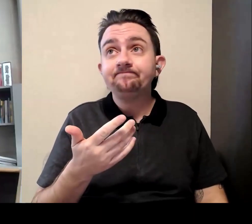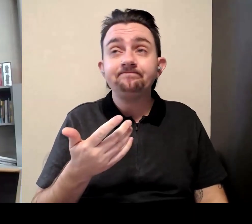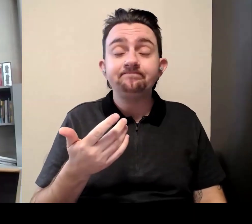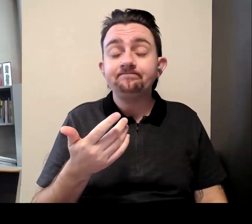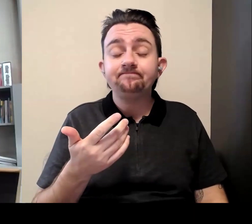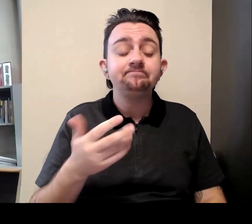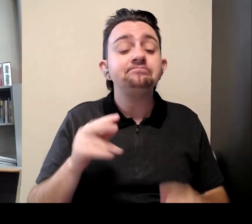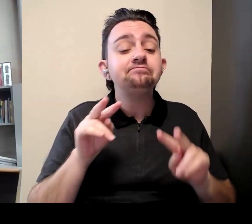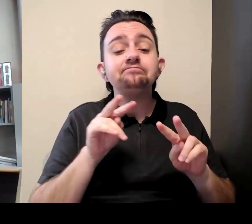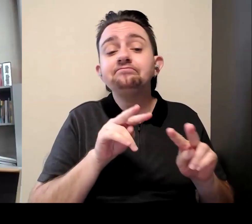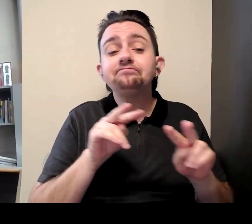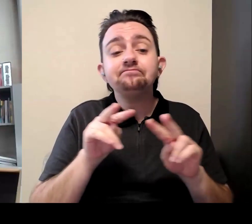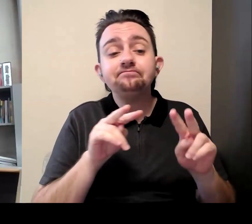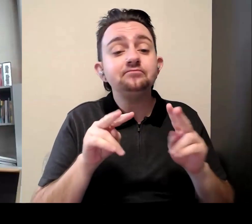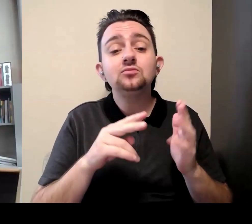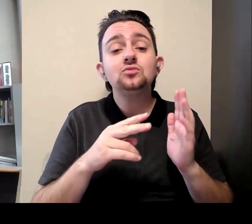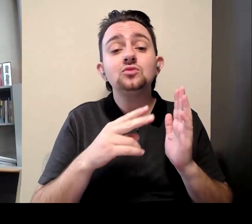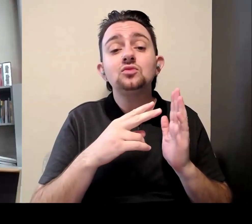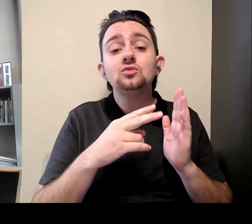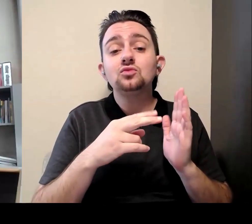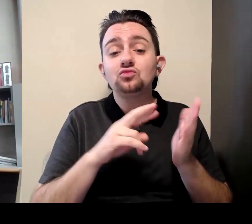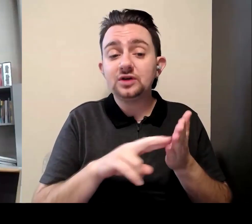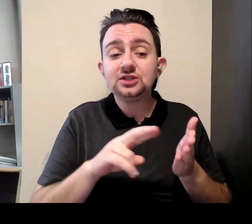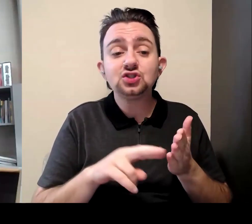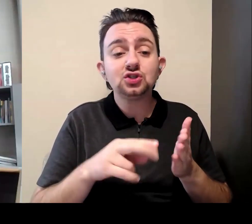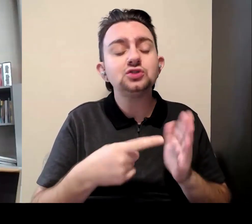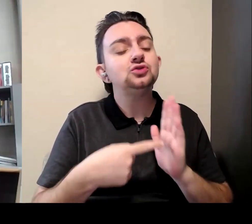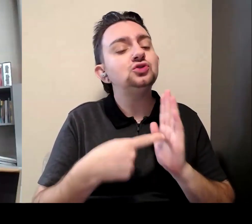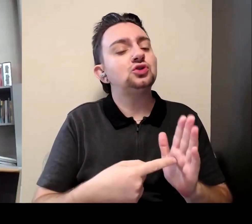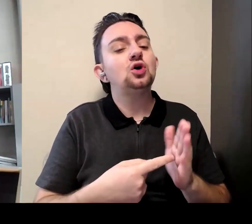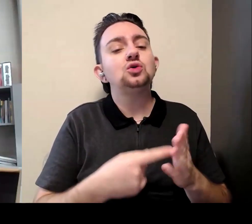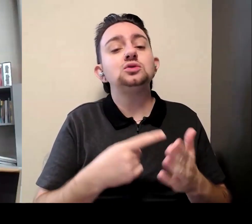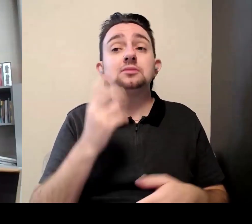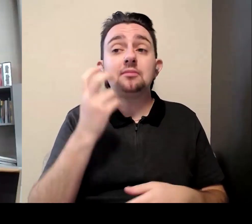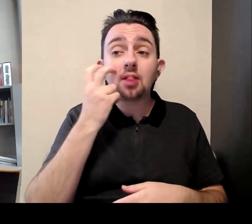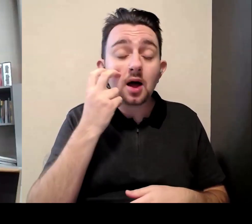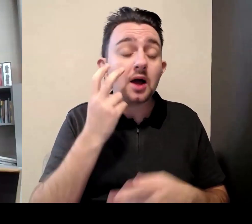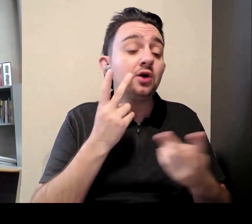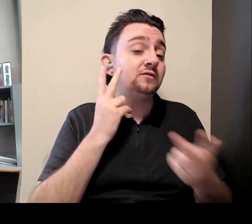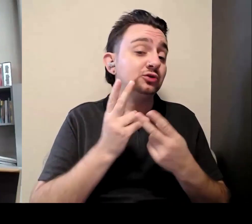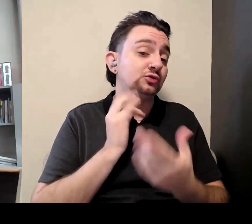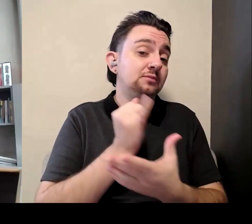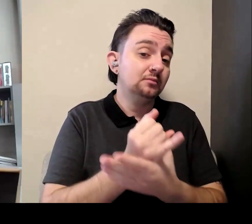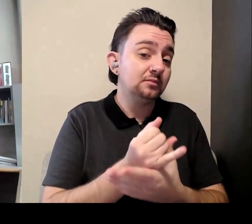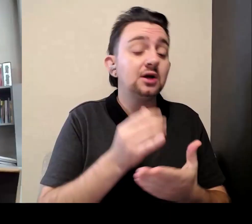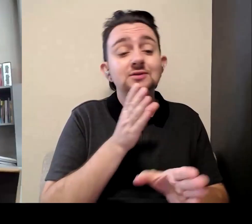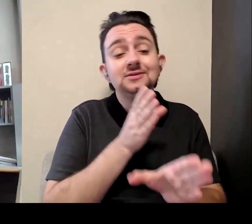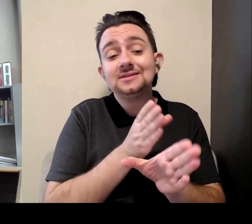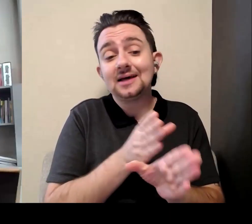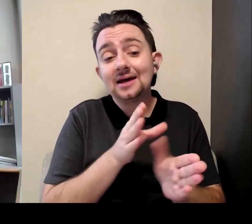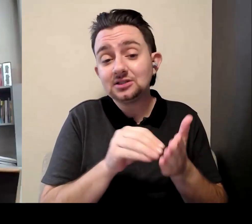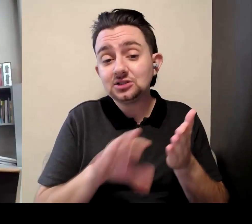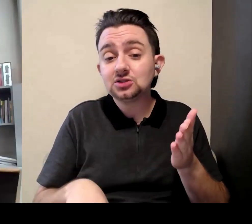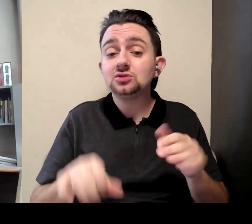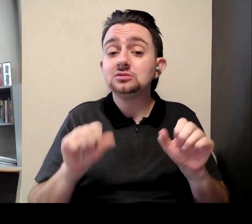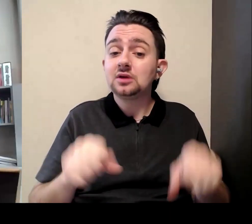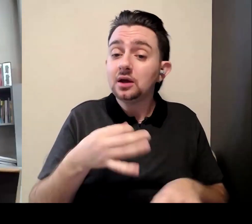research shows that blind or visually impaired students and signing students actually master phonological and phonemic awareness skills at the same rate.